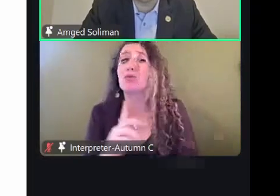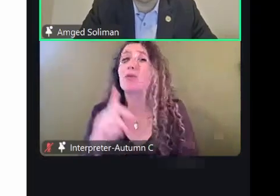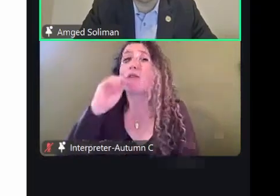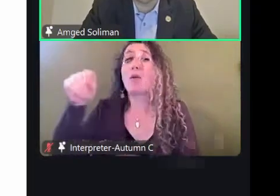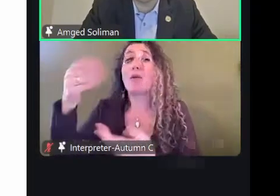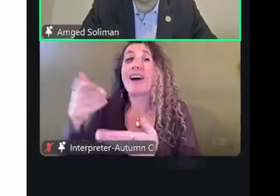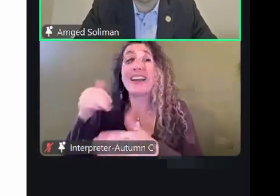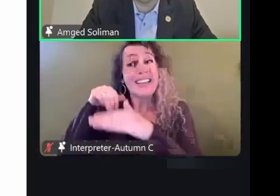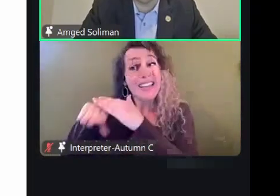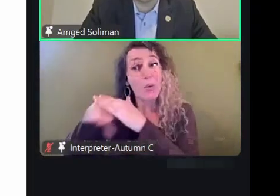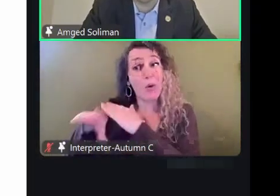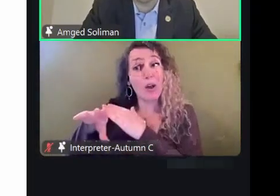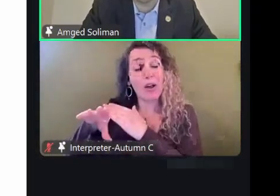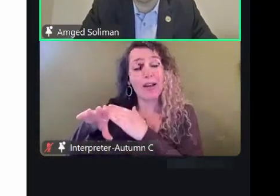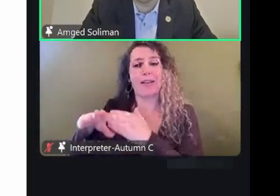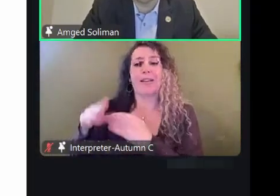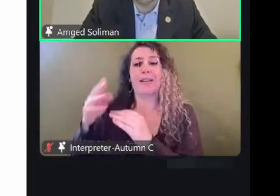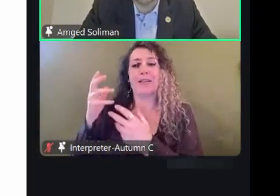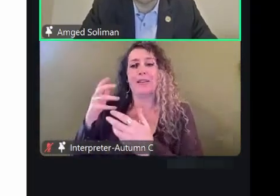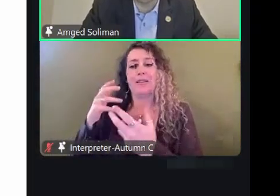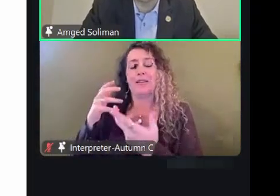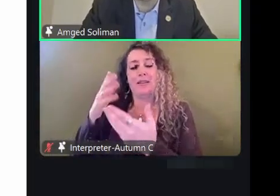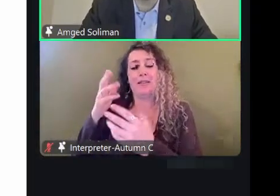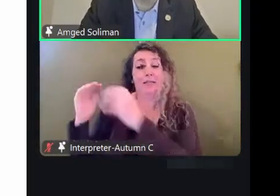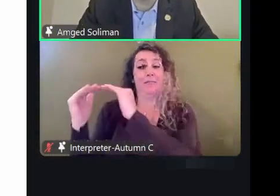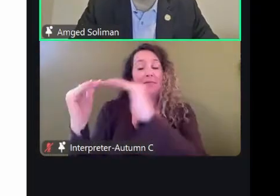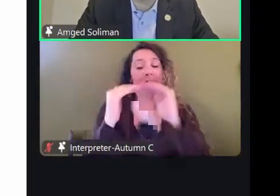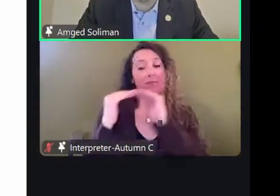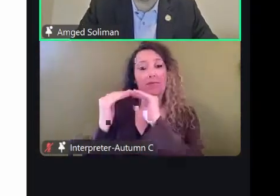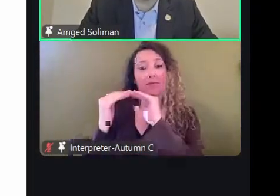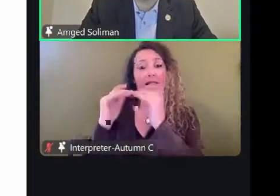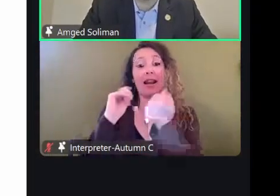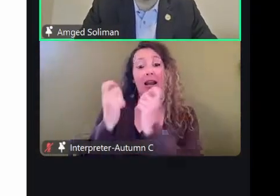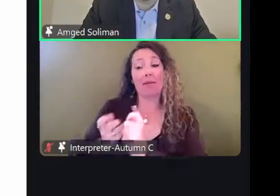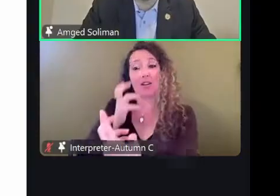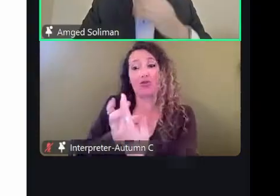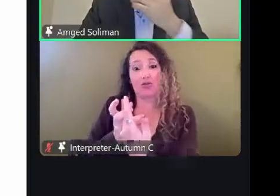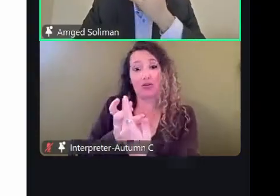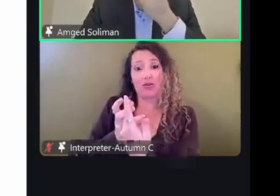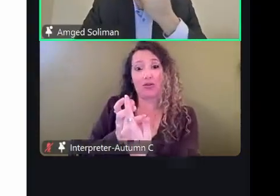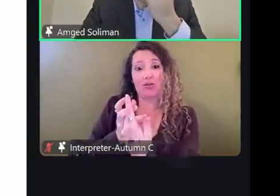access and reasonable accommodations. and the Americans with Disabilities Act requirements